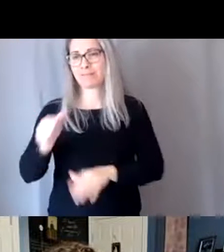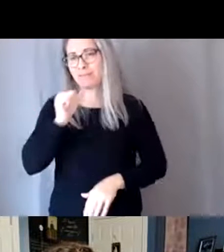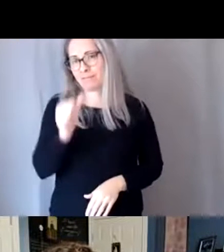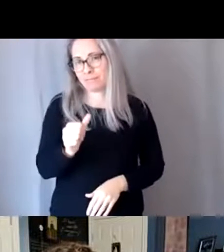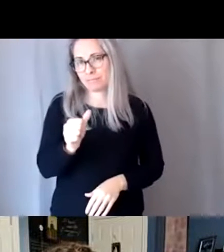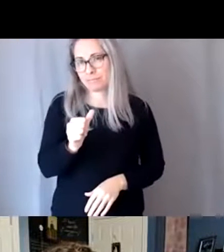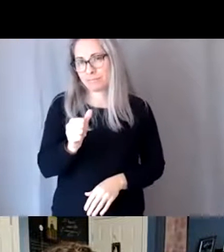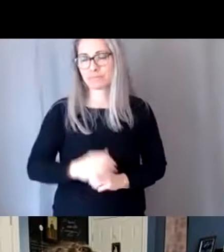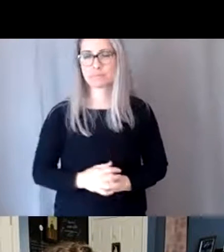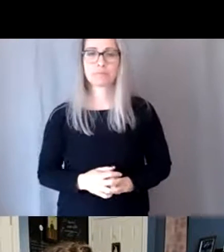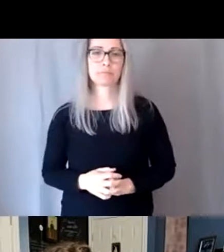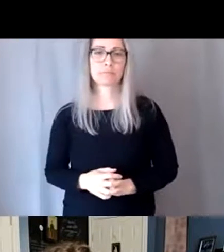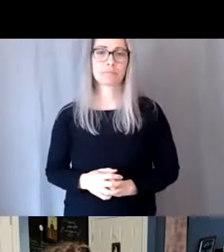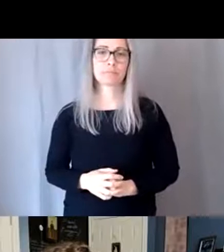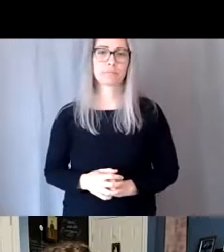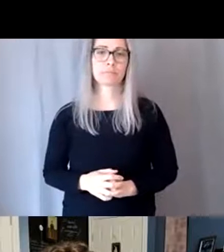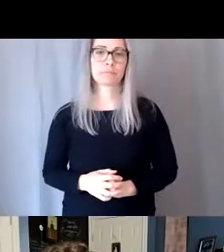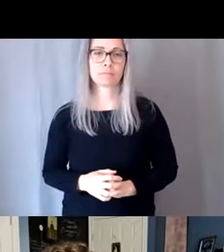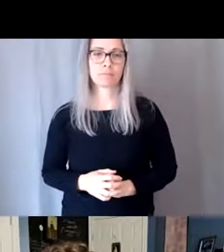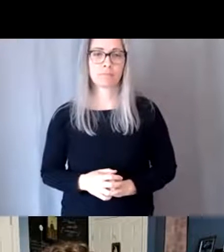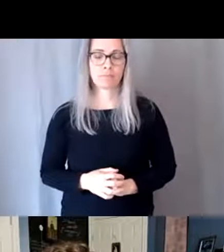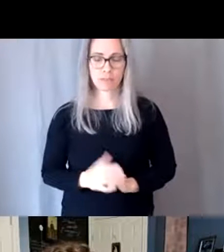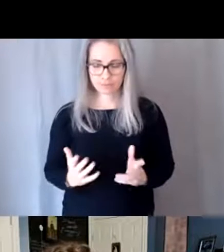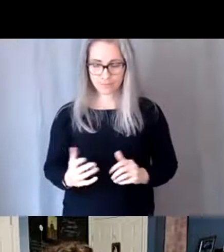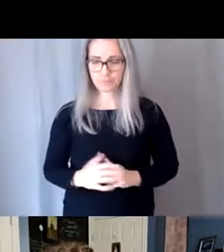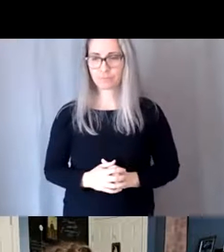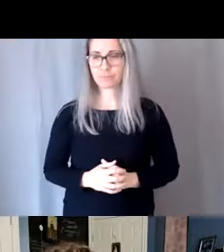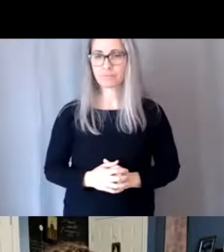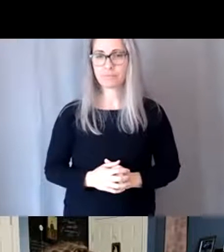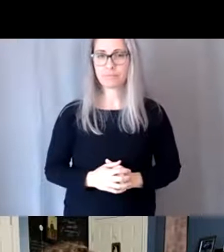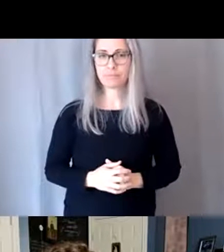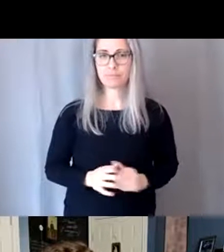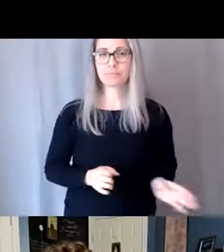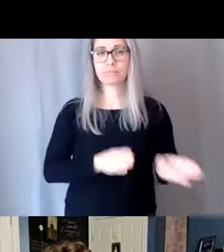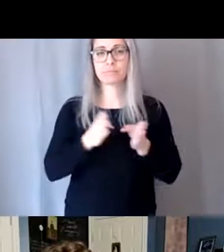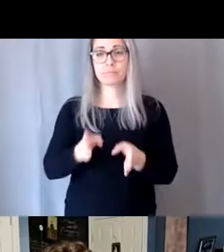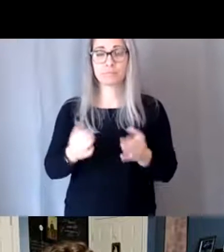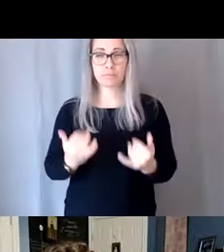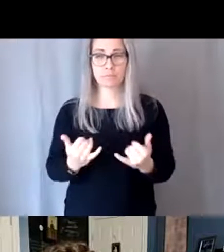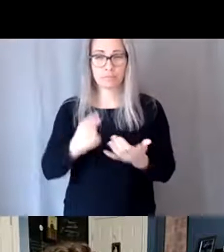so this study is a critical discourse analysis of a leading